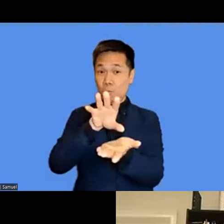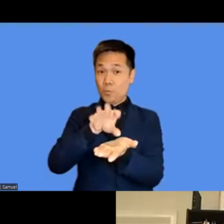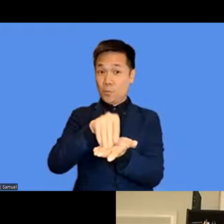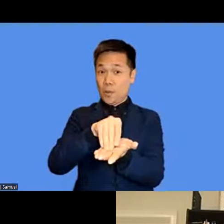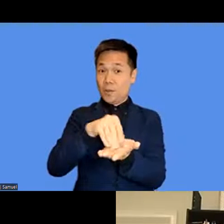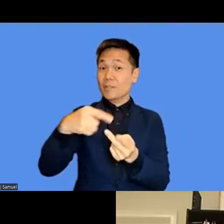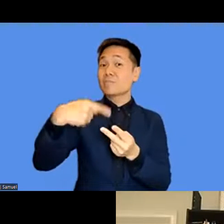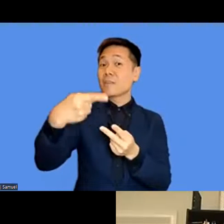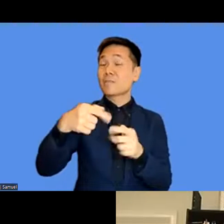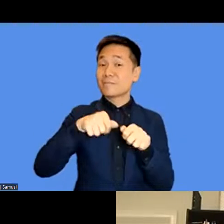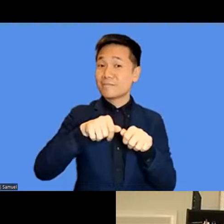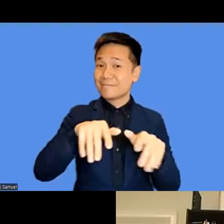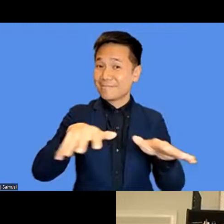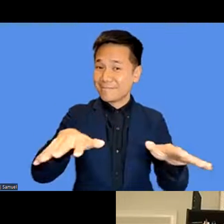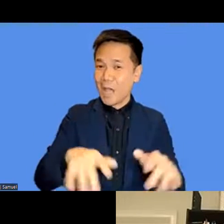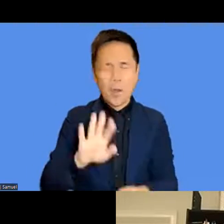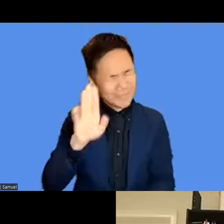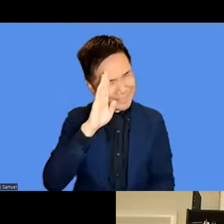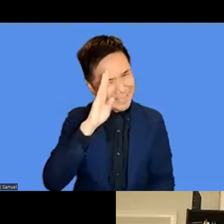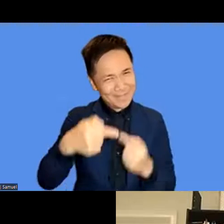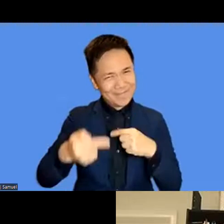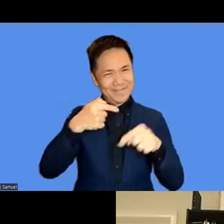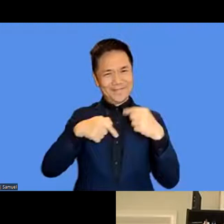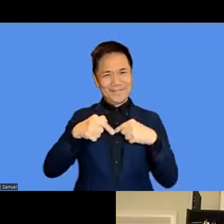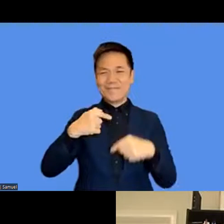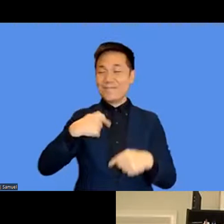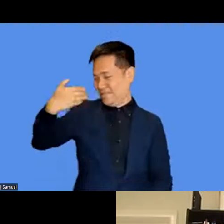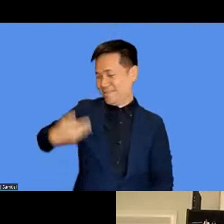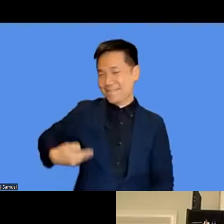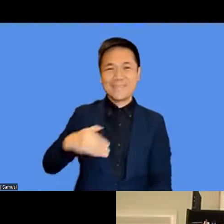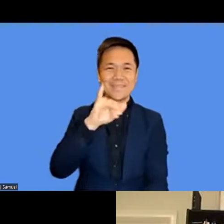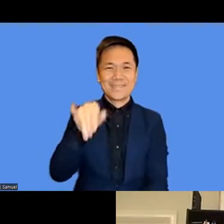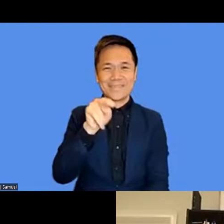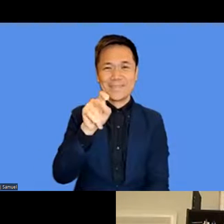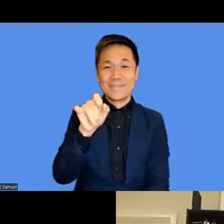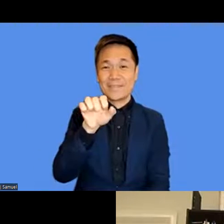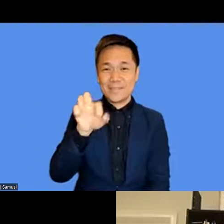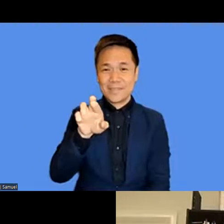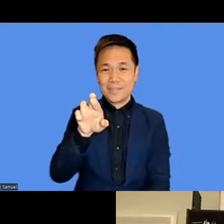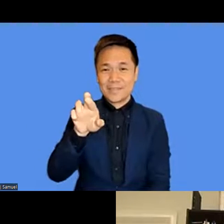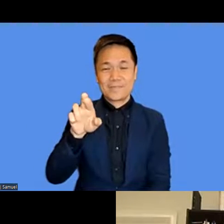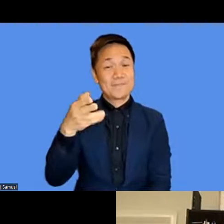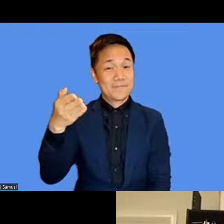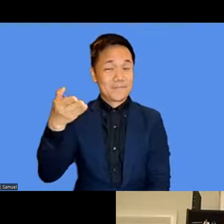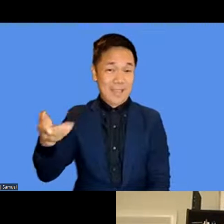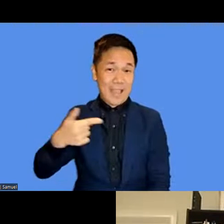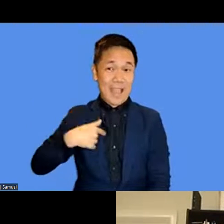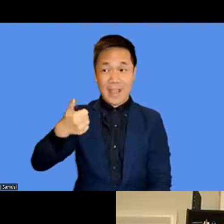Oh, and I should have introduced myself. I'm sorry. I am Jennifer Madans, and I chair the Washington Group on disabilities statistics and also